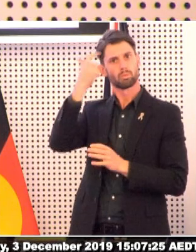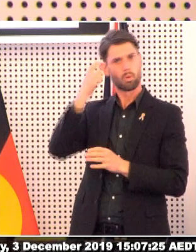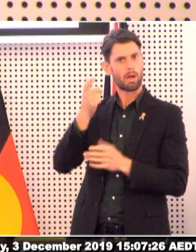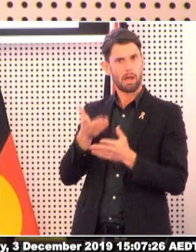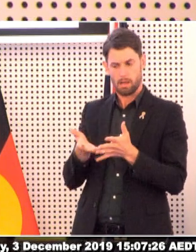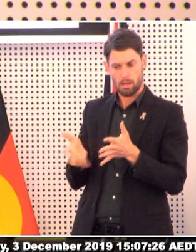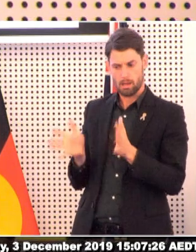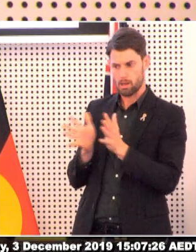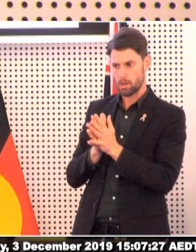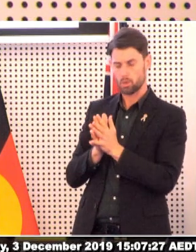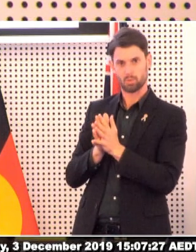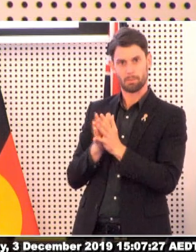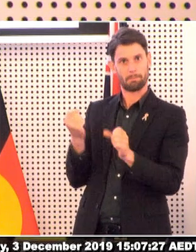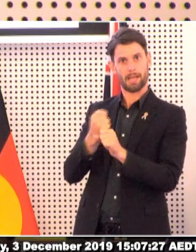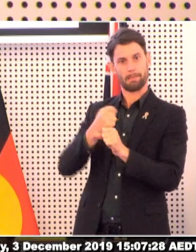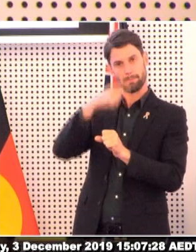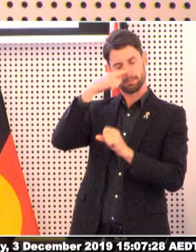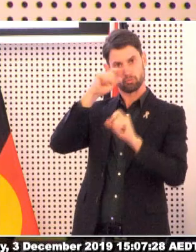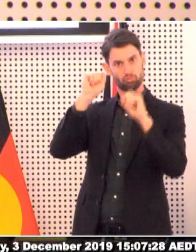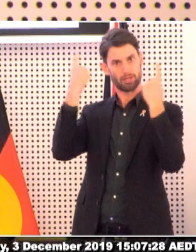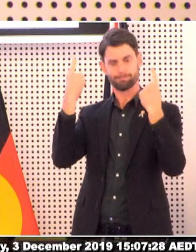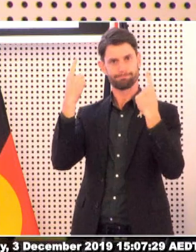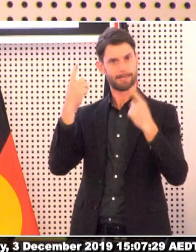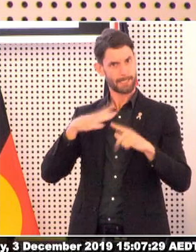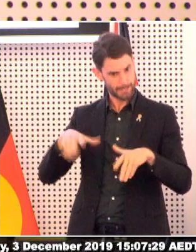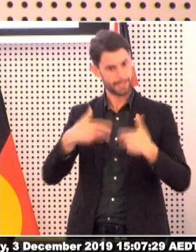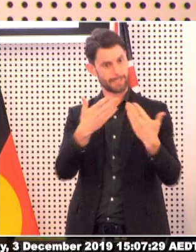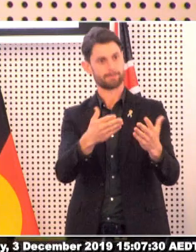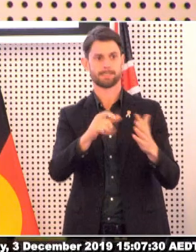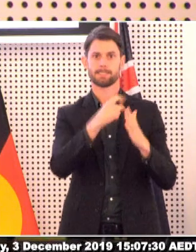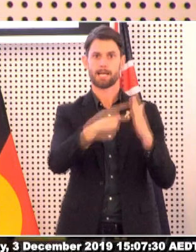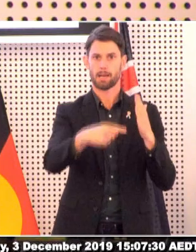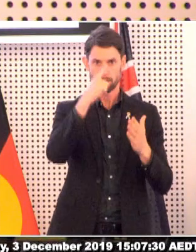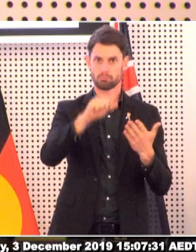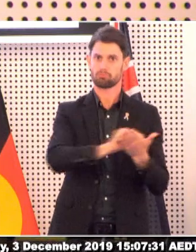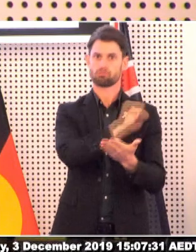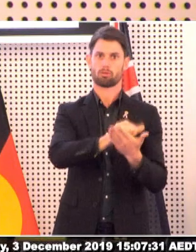the realisation of choice in the way in which you’re contemplating? What has to happen?